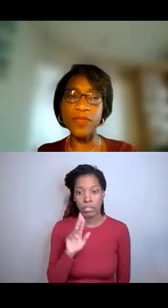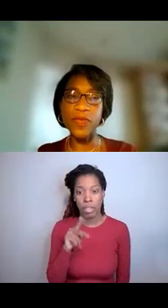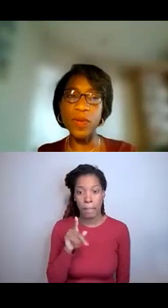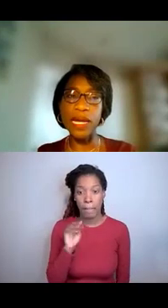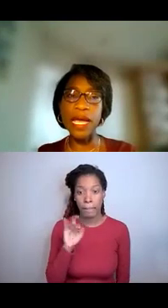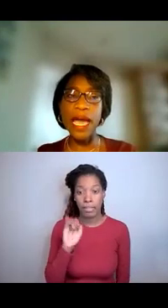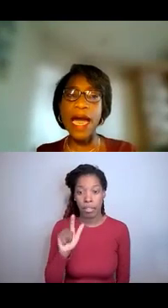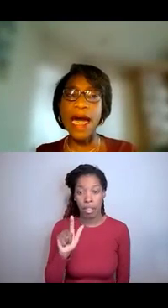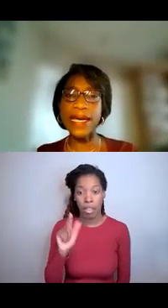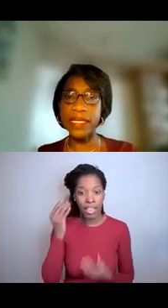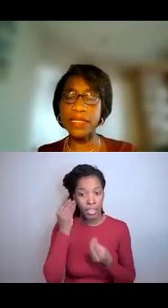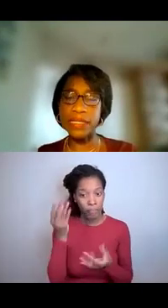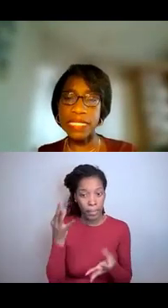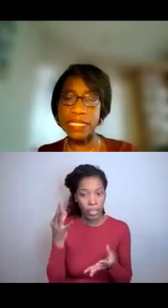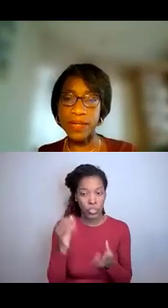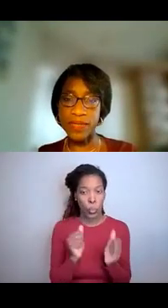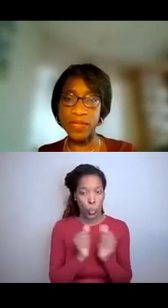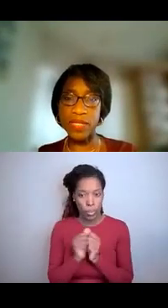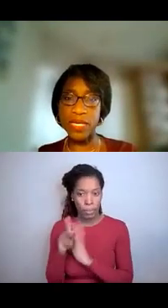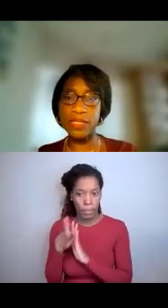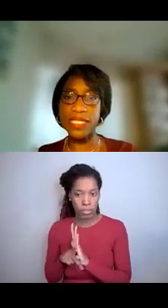but before I get into the details of this